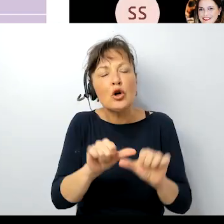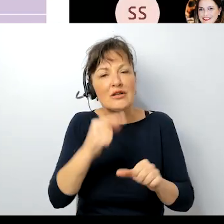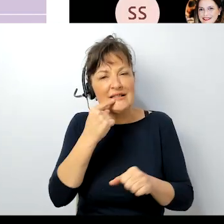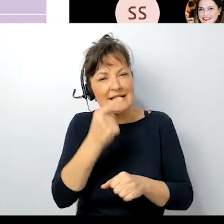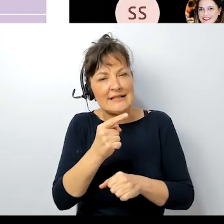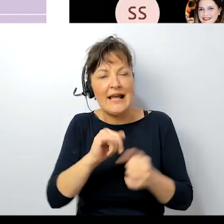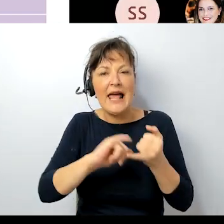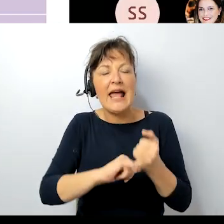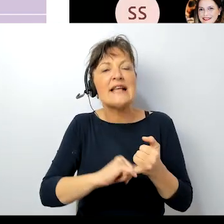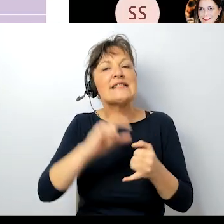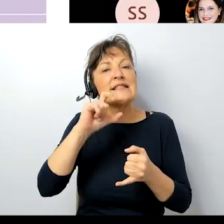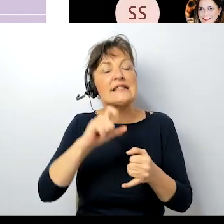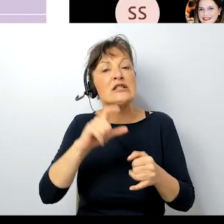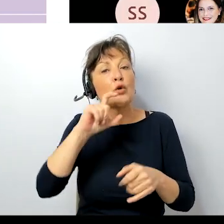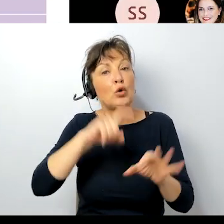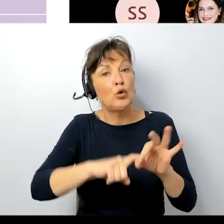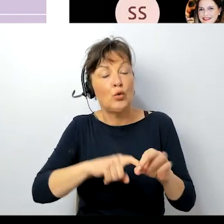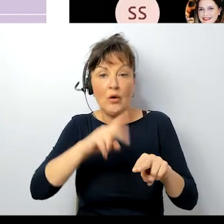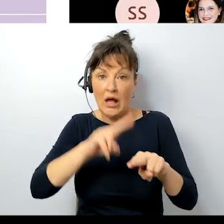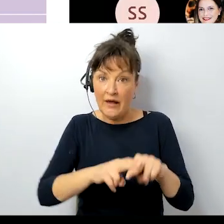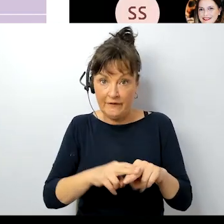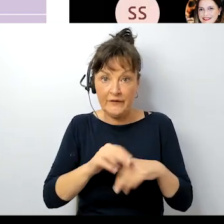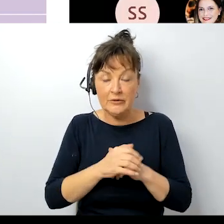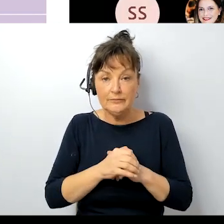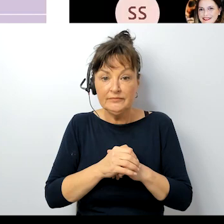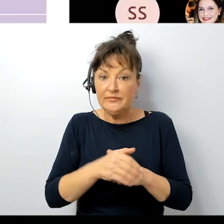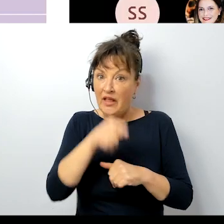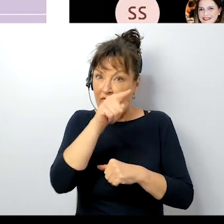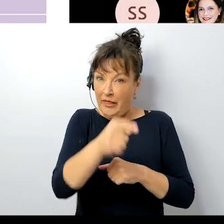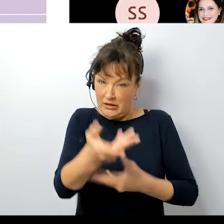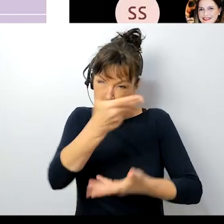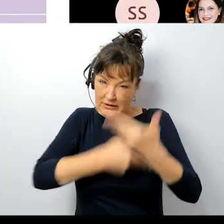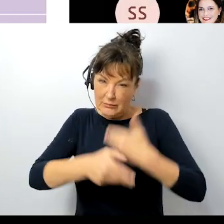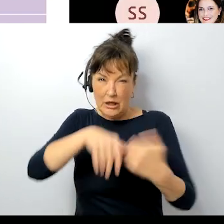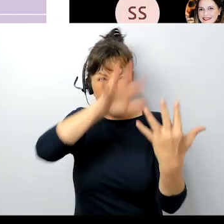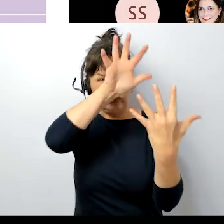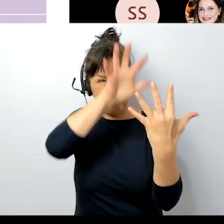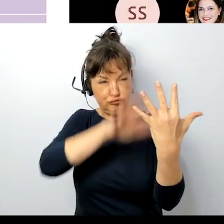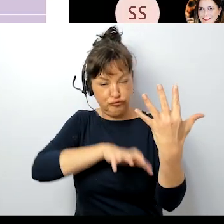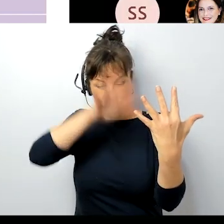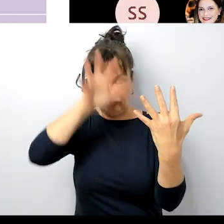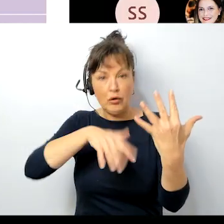you may have heard it referred to as SCQF, this provides an overview